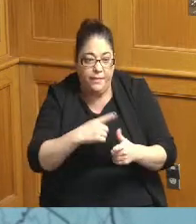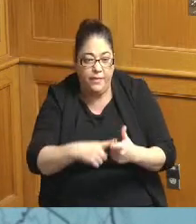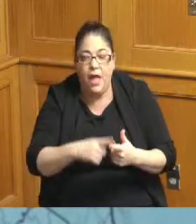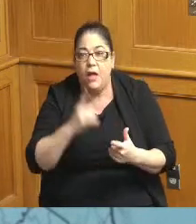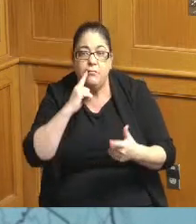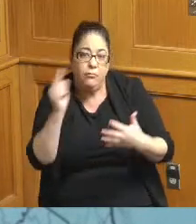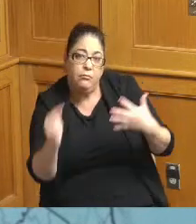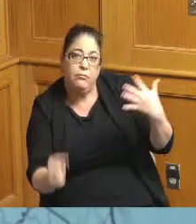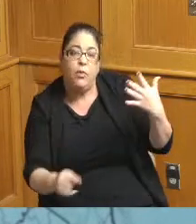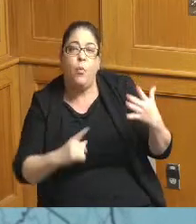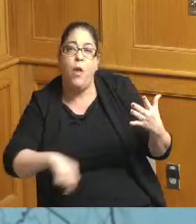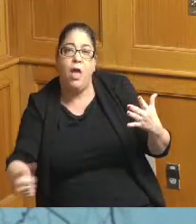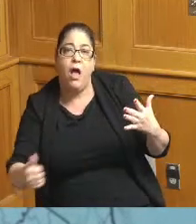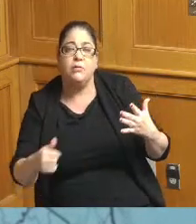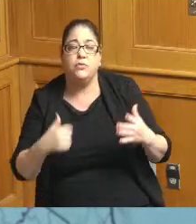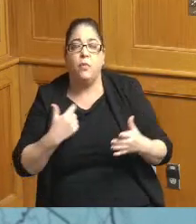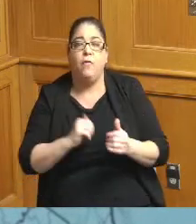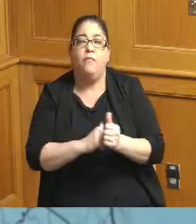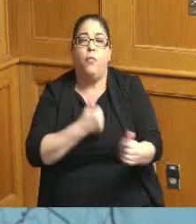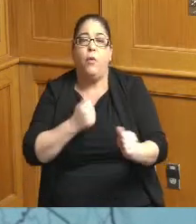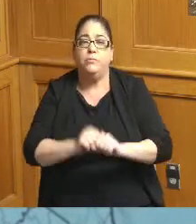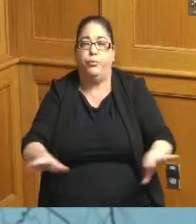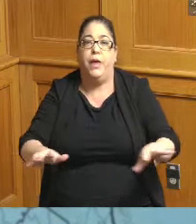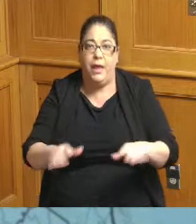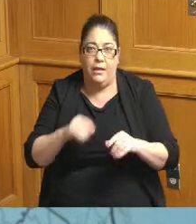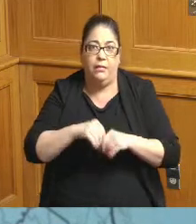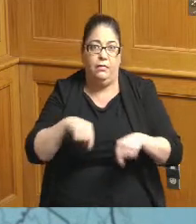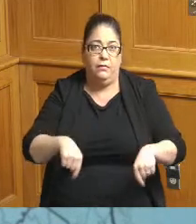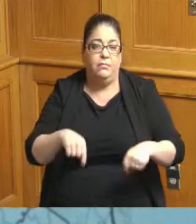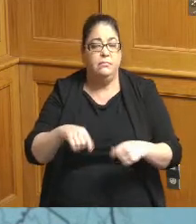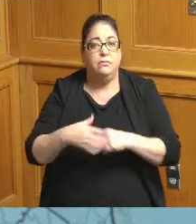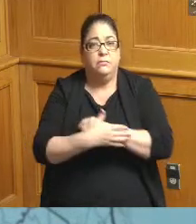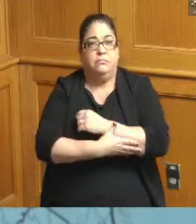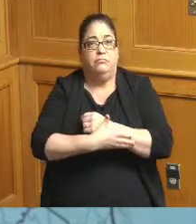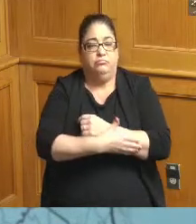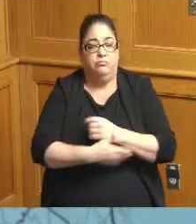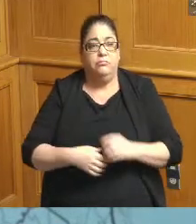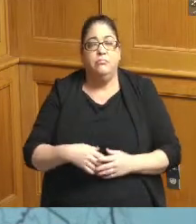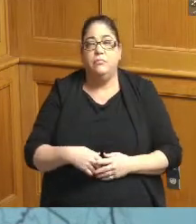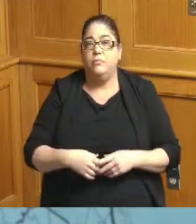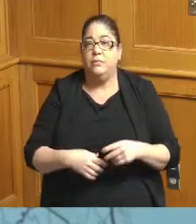our in our community we only have two after today we will only have two individuals that will still